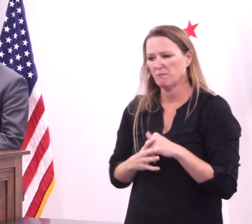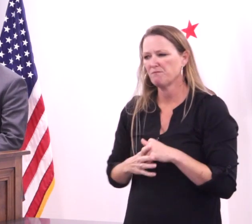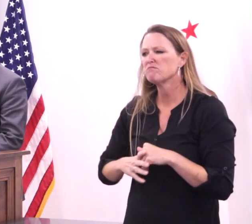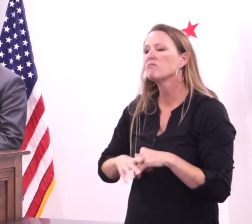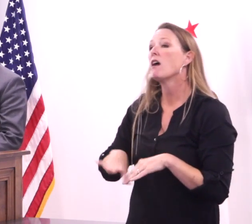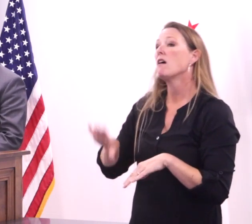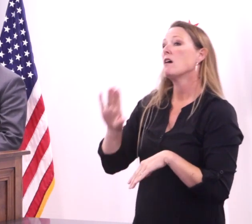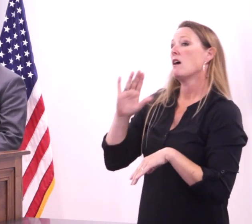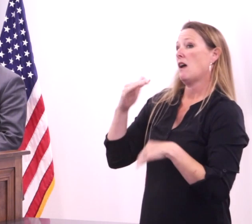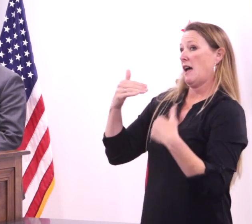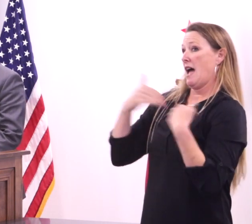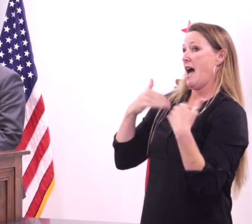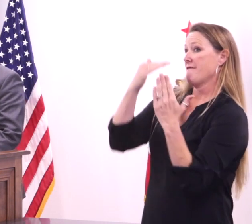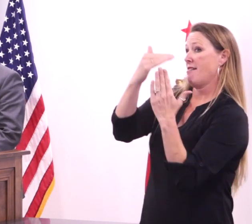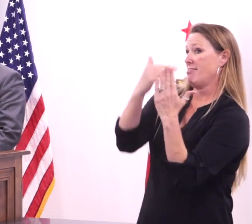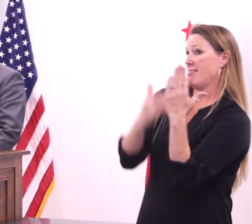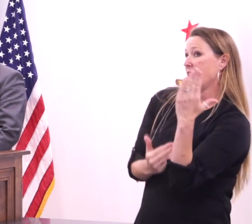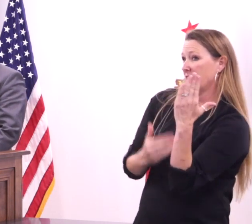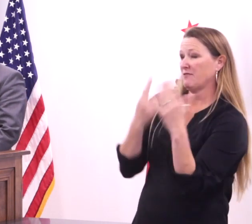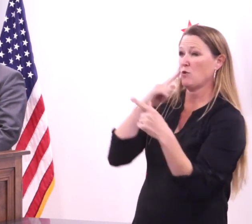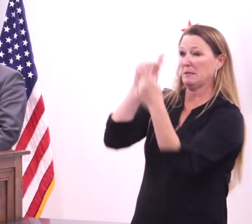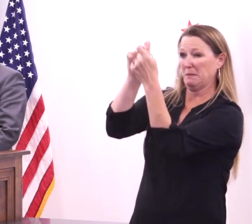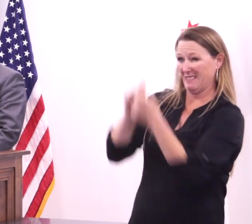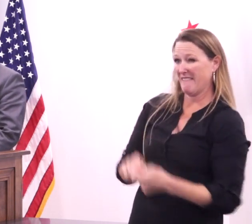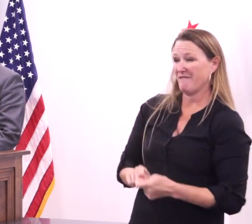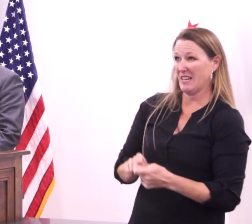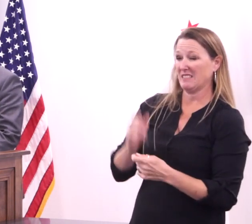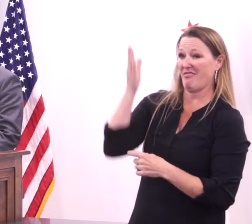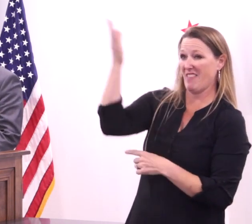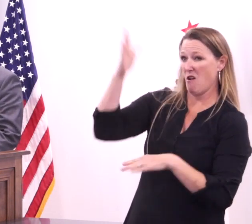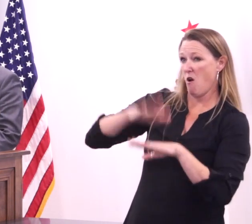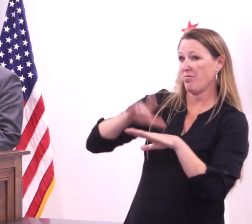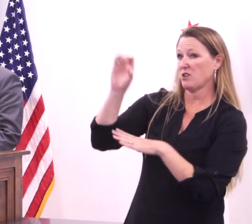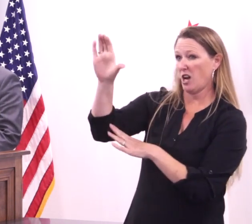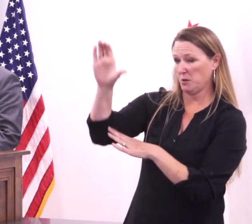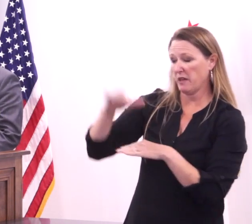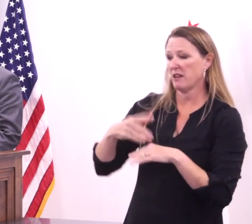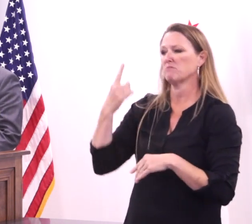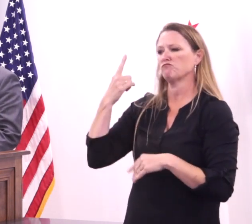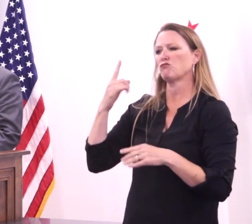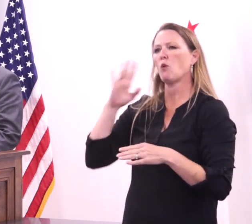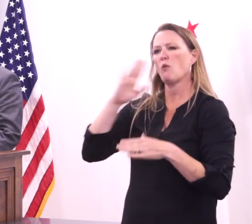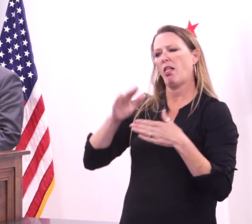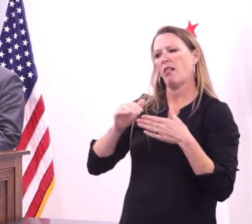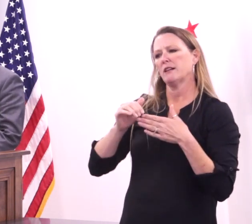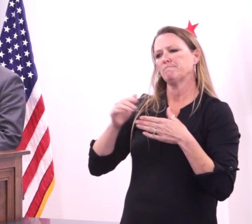potentially backward as the situation evolves, and standards for various industries.